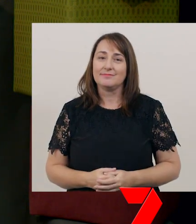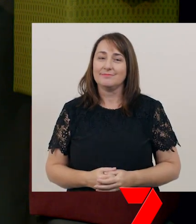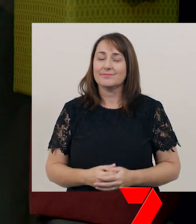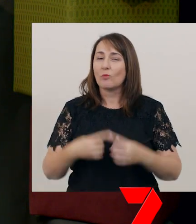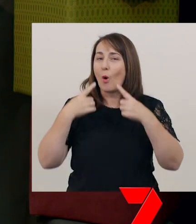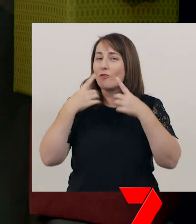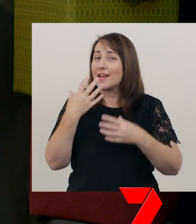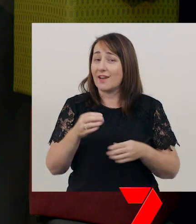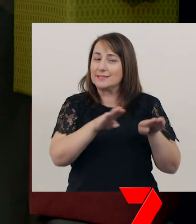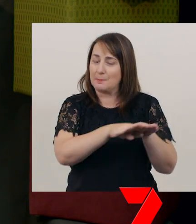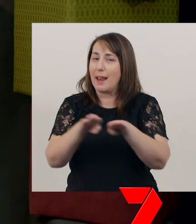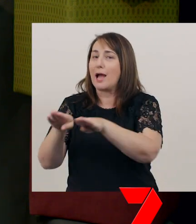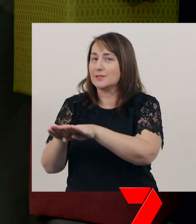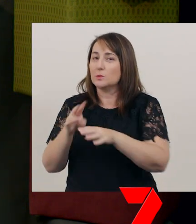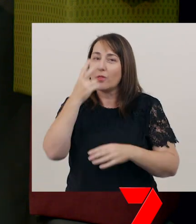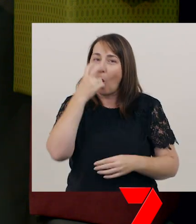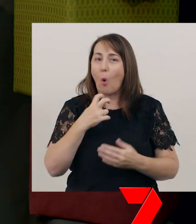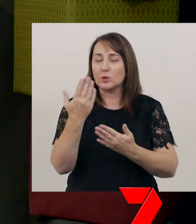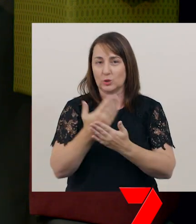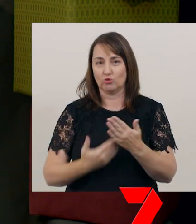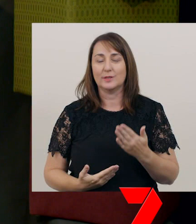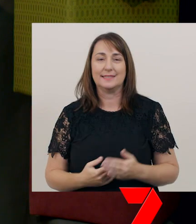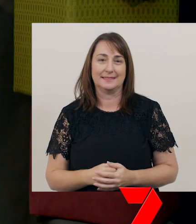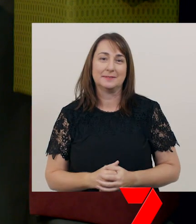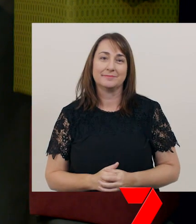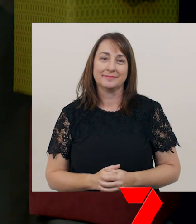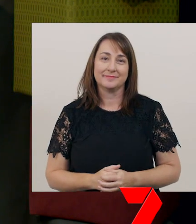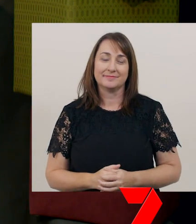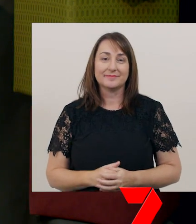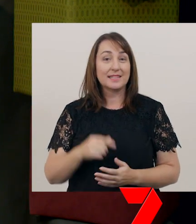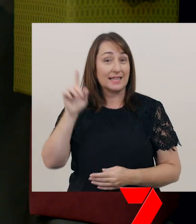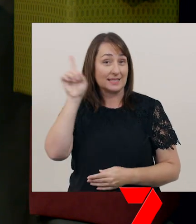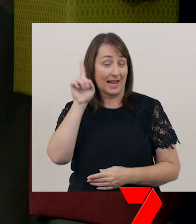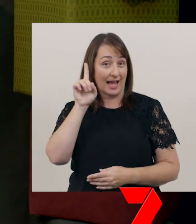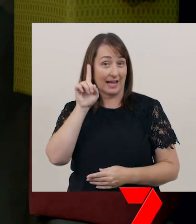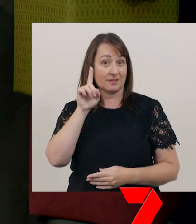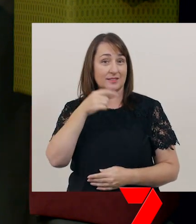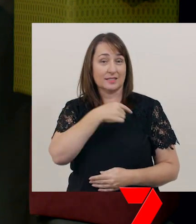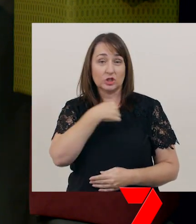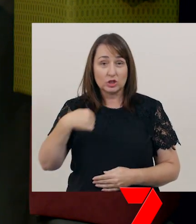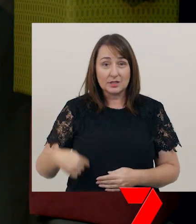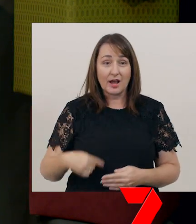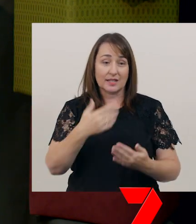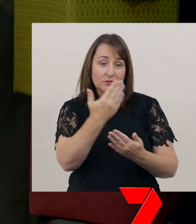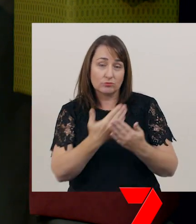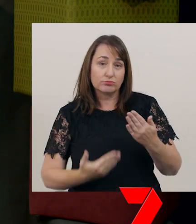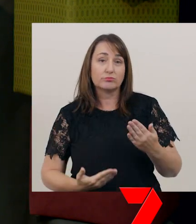Often, there are similarities between some of these old stories. Today, we read a folktale from ancient China.